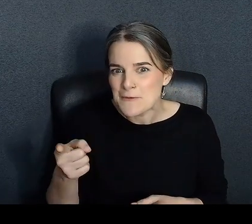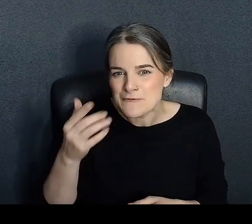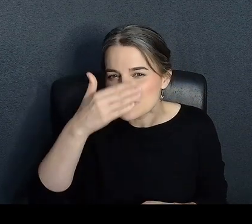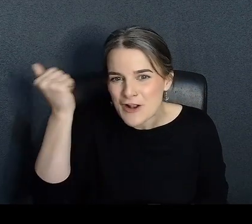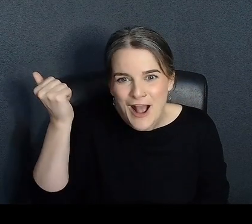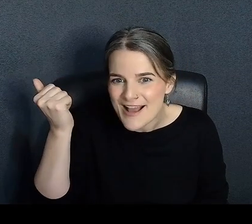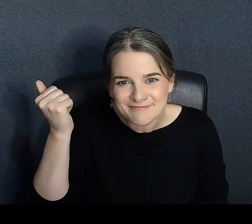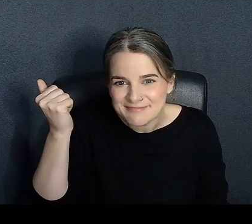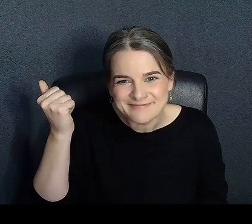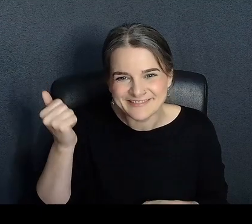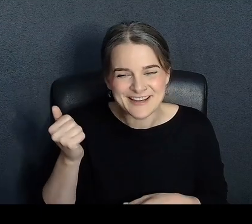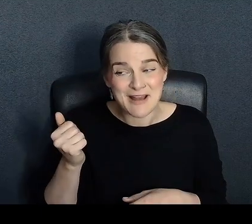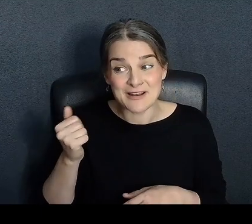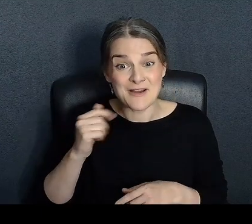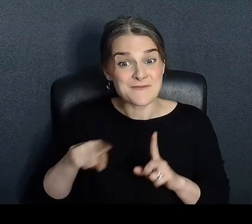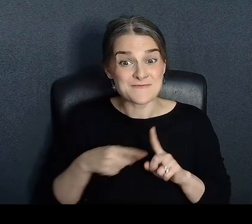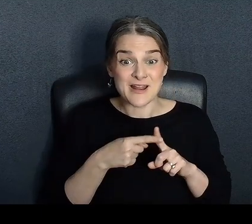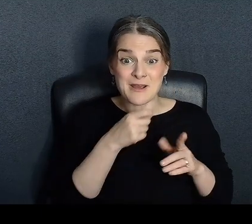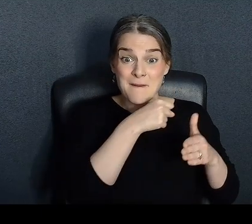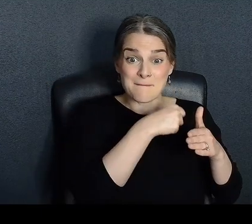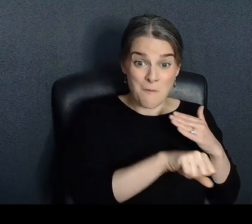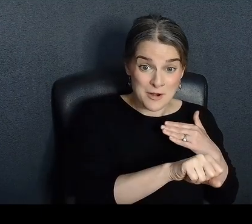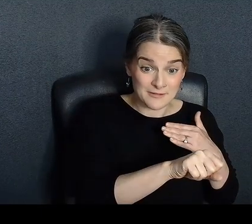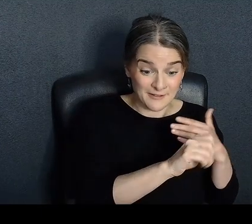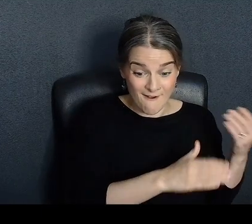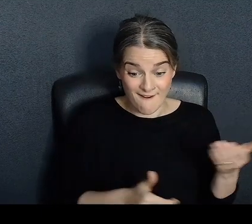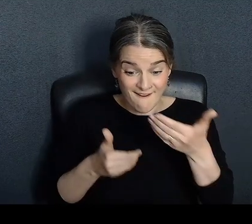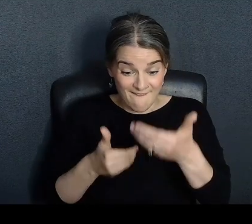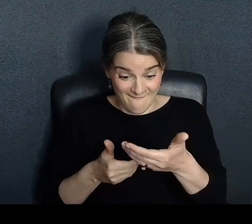had one to confirm whether you could hear or not.